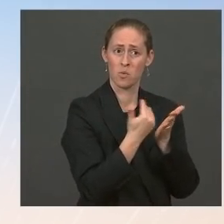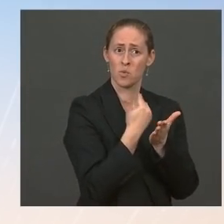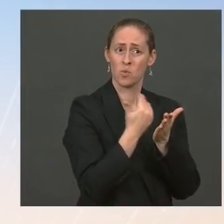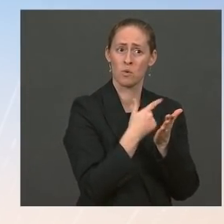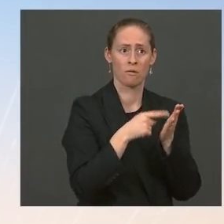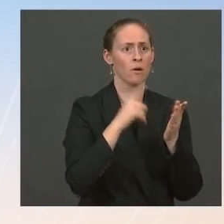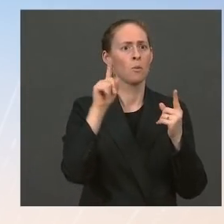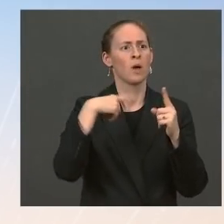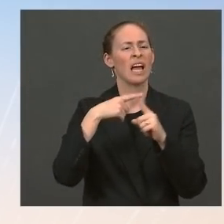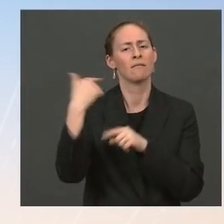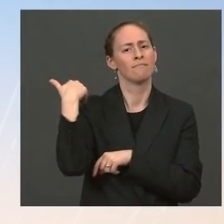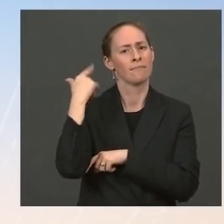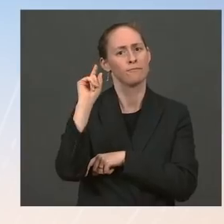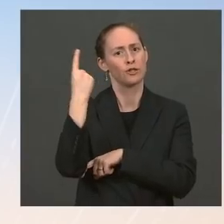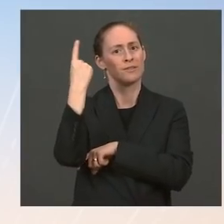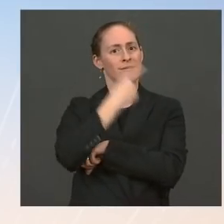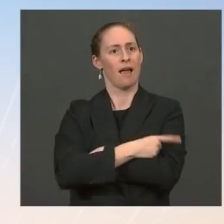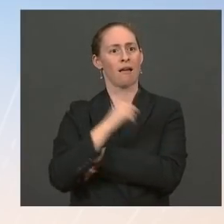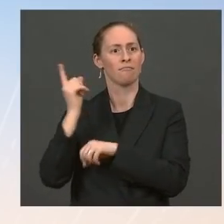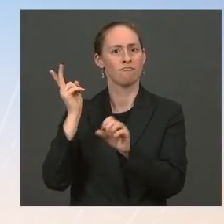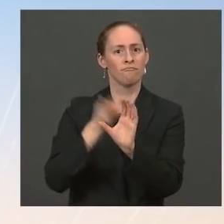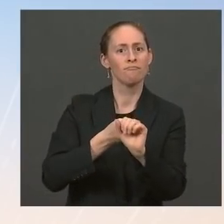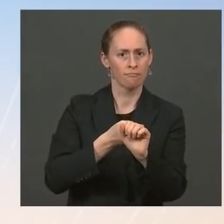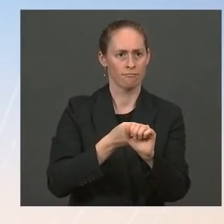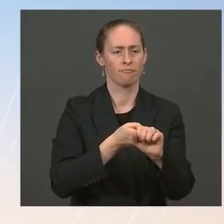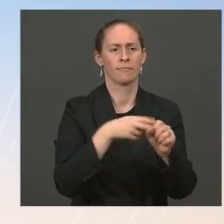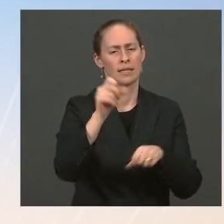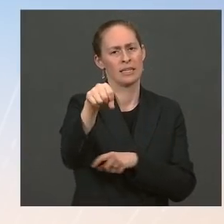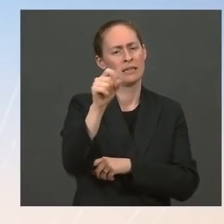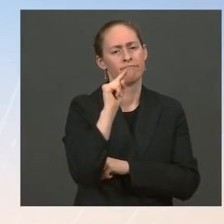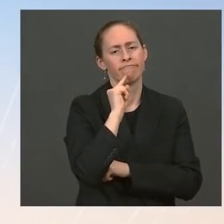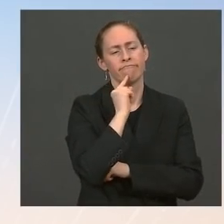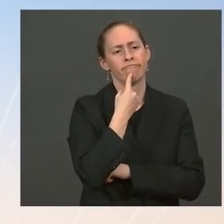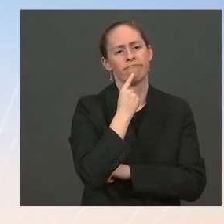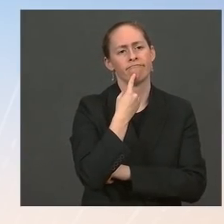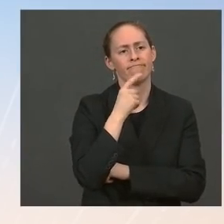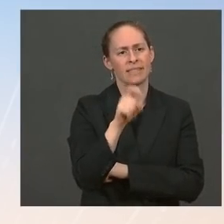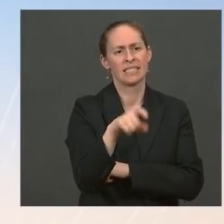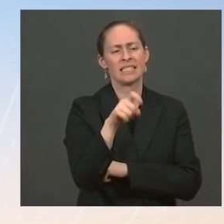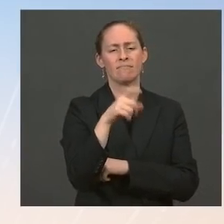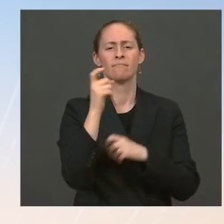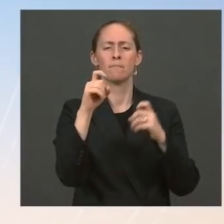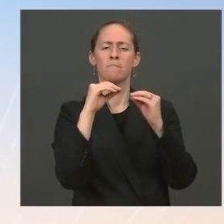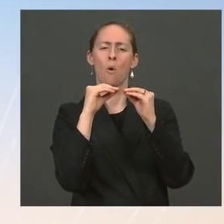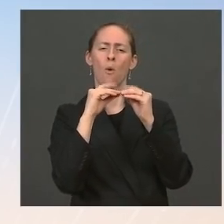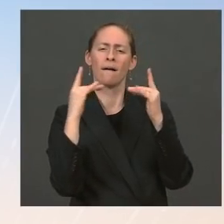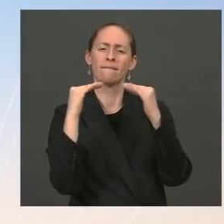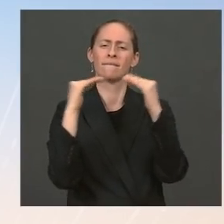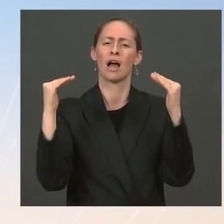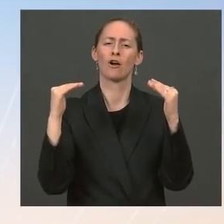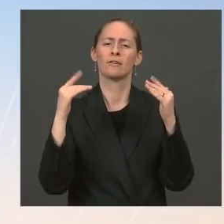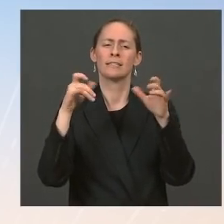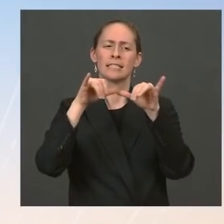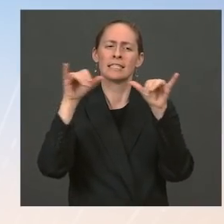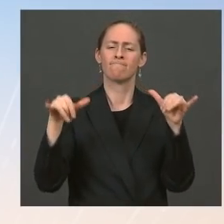We believe there not only needs to be a more fair system, a humane system, but we need the -- we believe